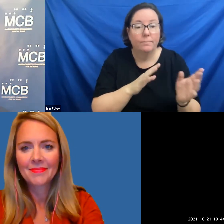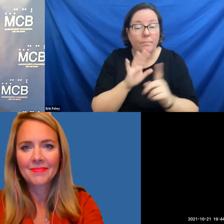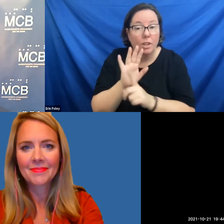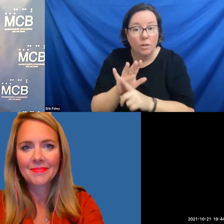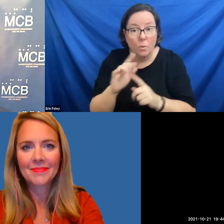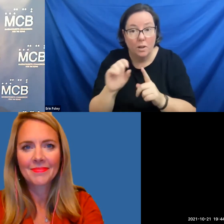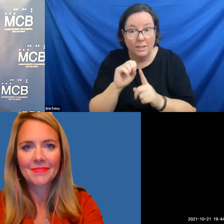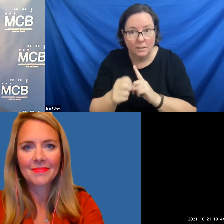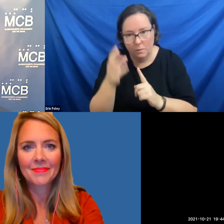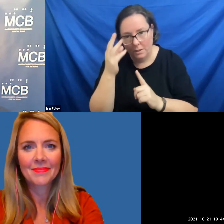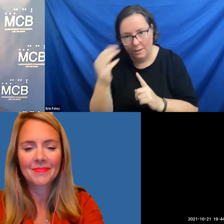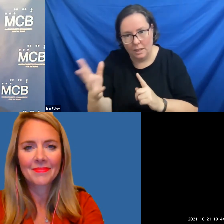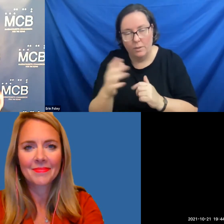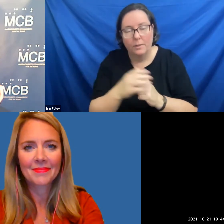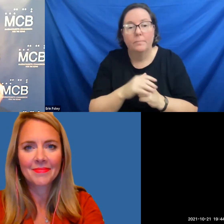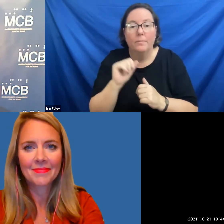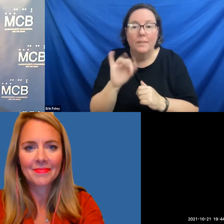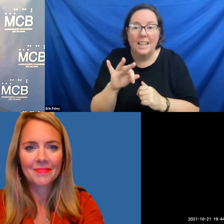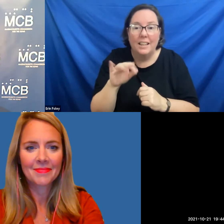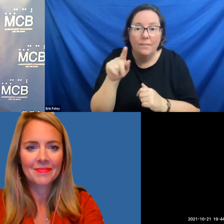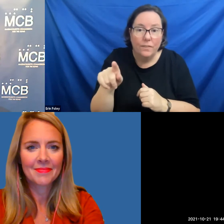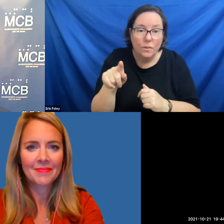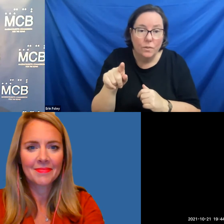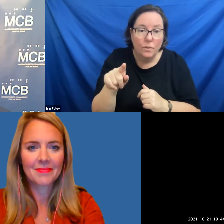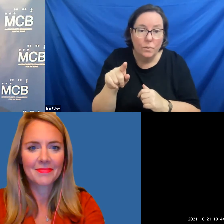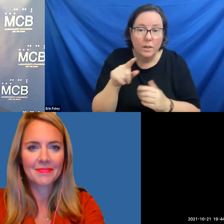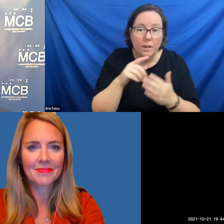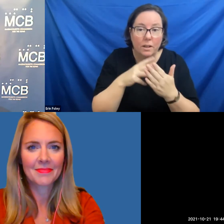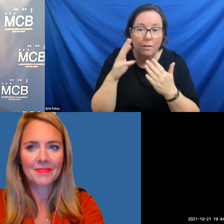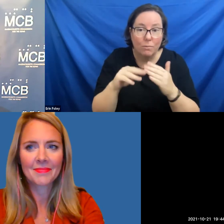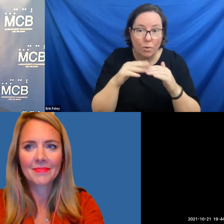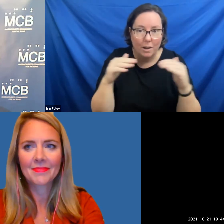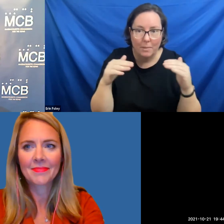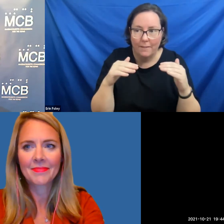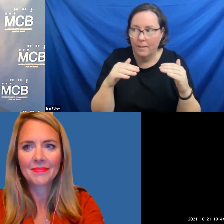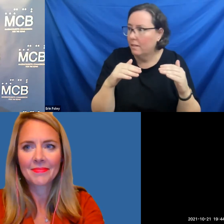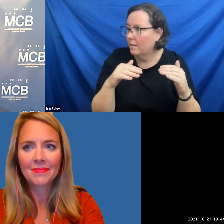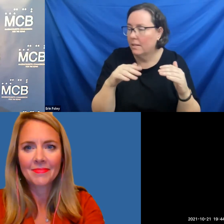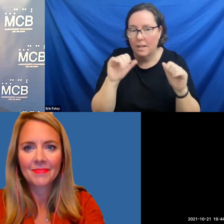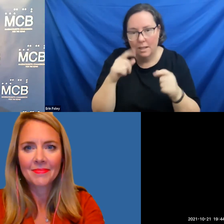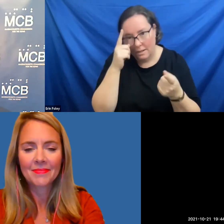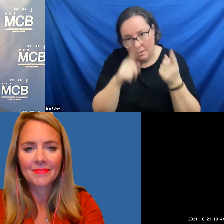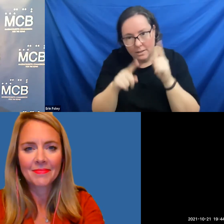I would say is if you are at the program level and you can work with the state agency make